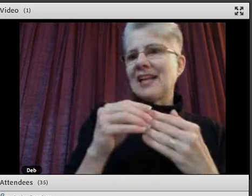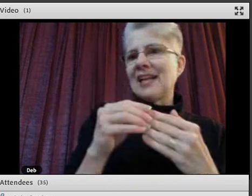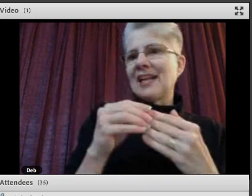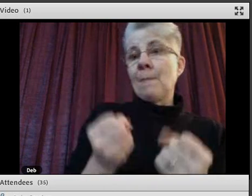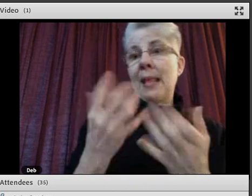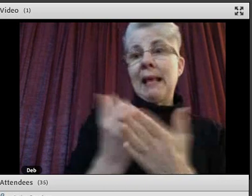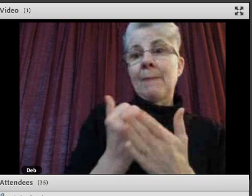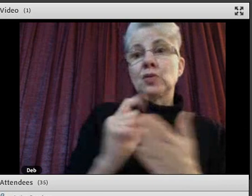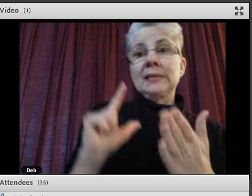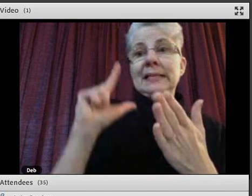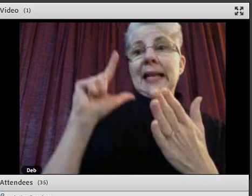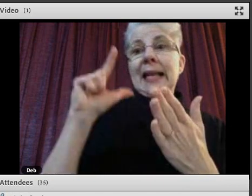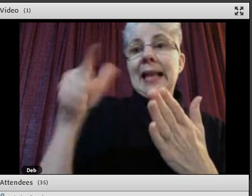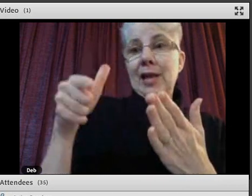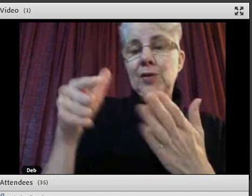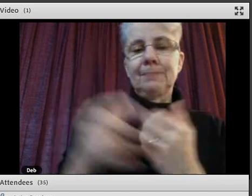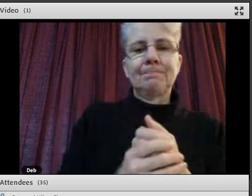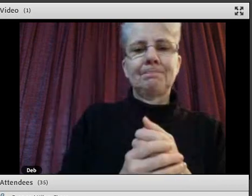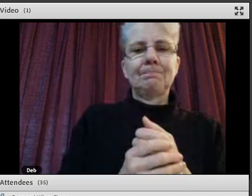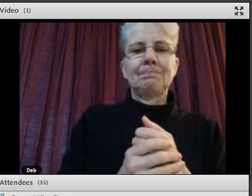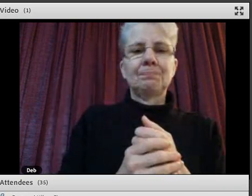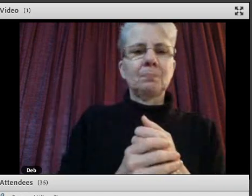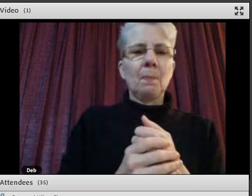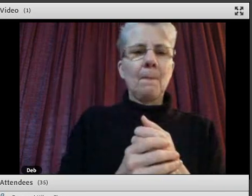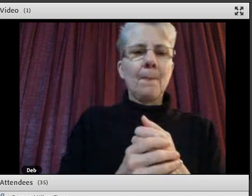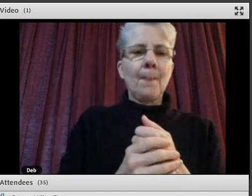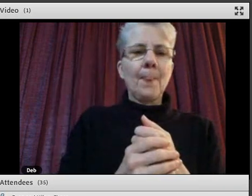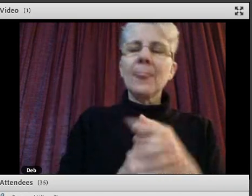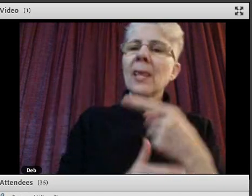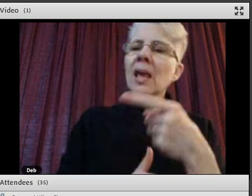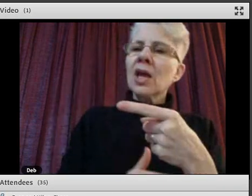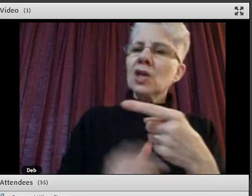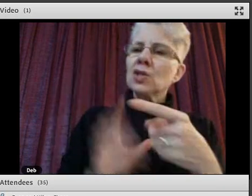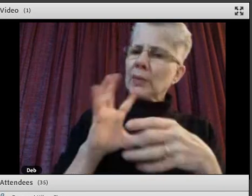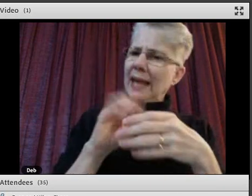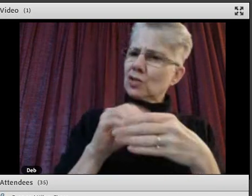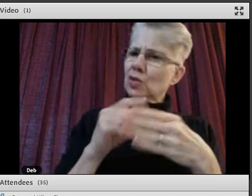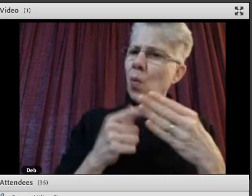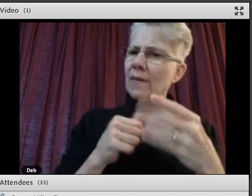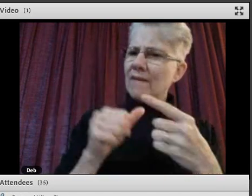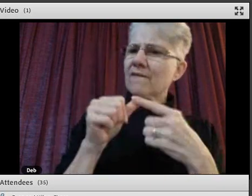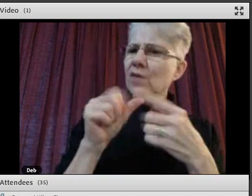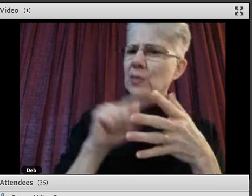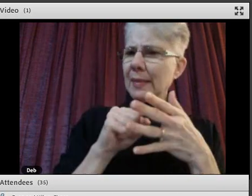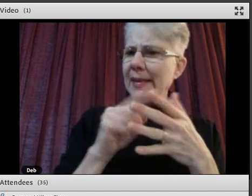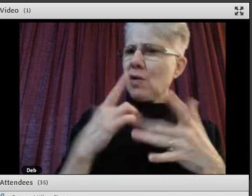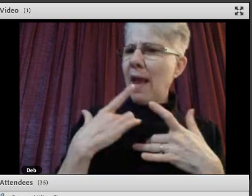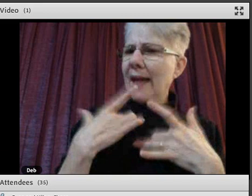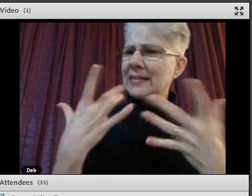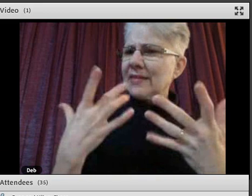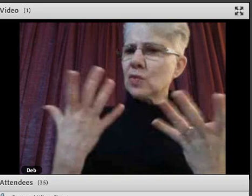which leads to many, many, many opportunities down the road. Hilary: Mm-hmm. Ryan: So, getting into one of our first beginner